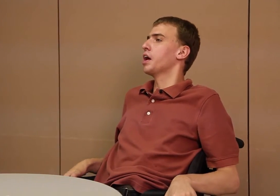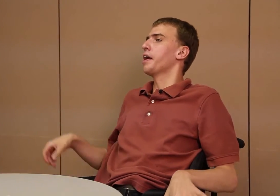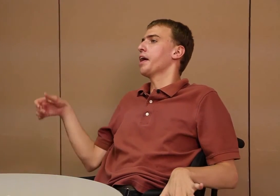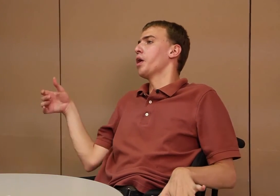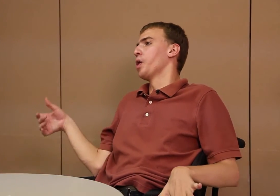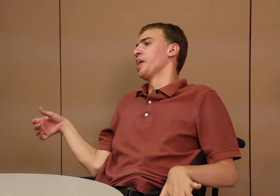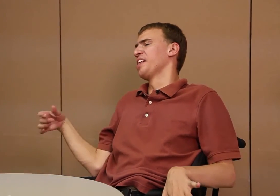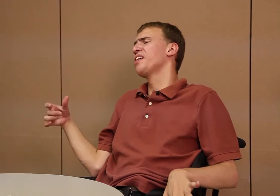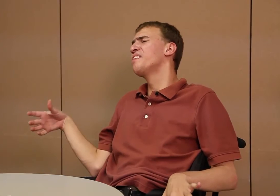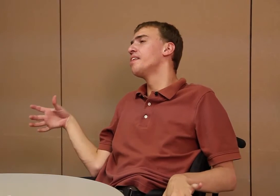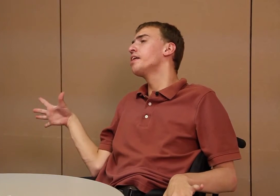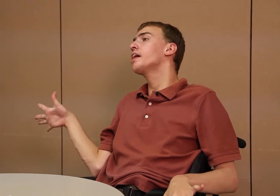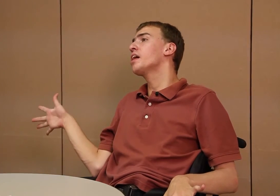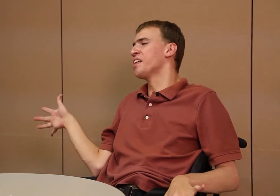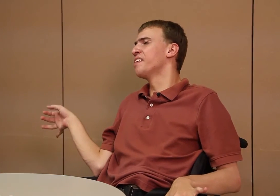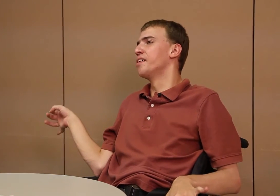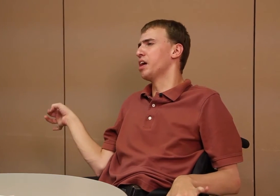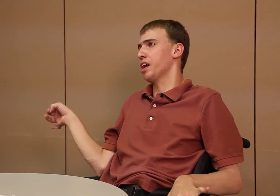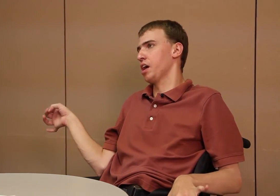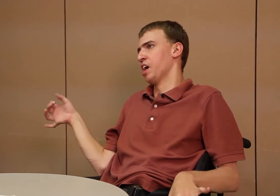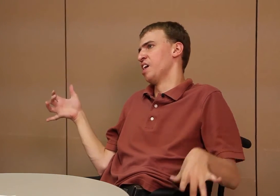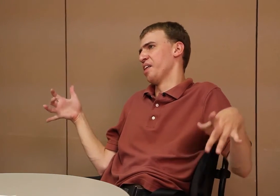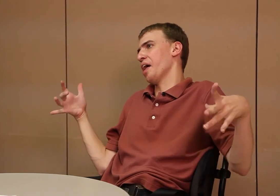are getting very intimate and